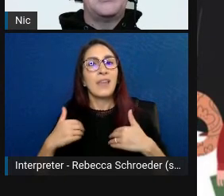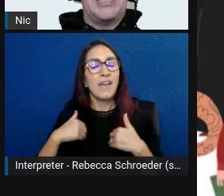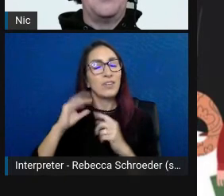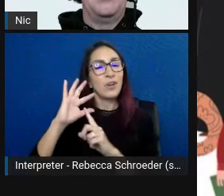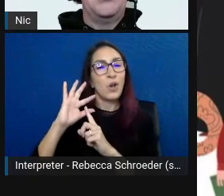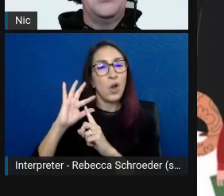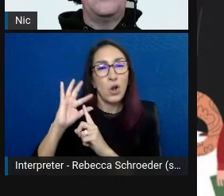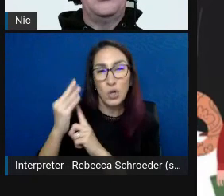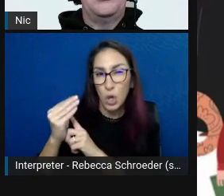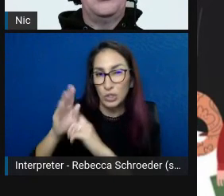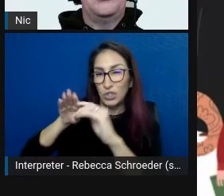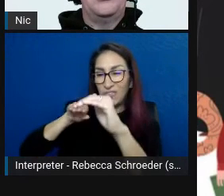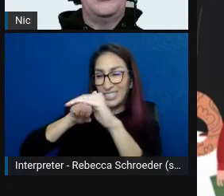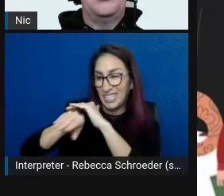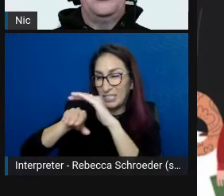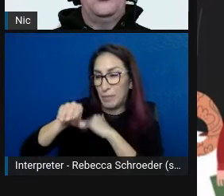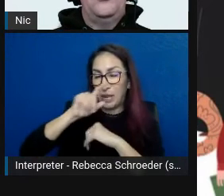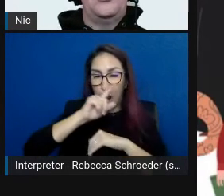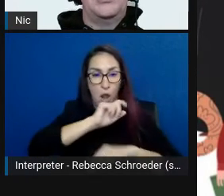that because we're talking about inclusion,